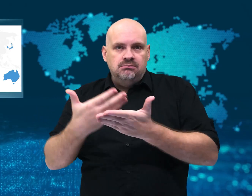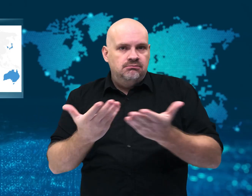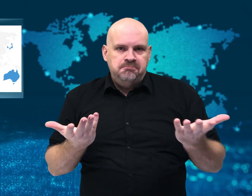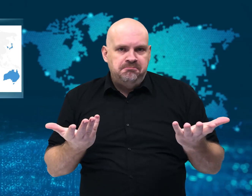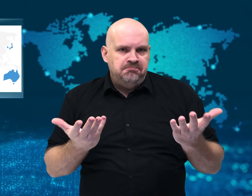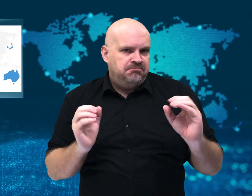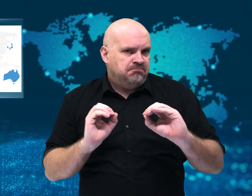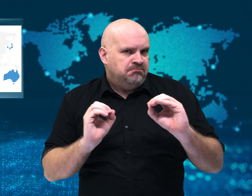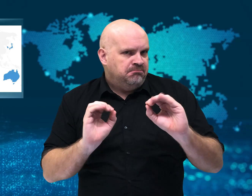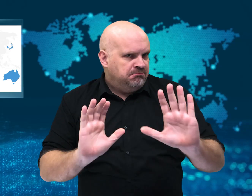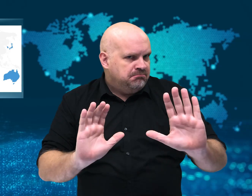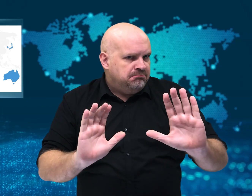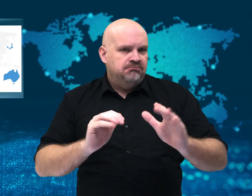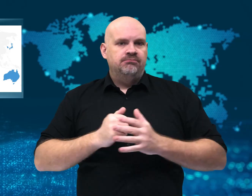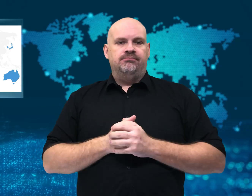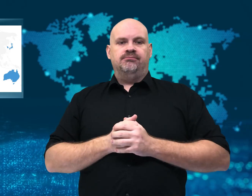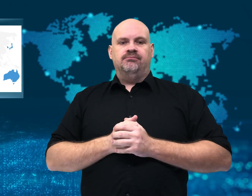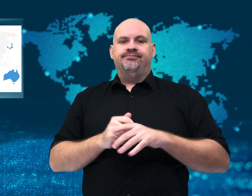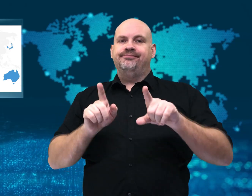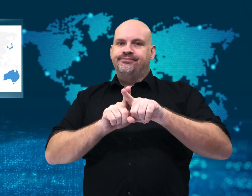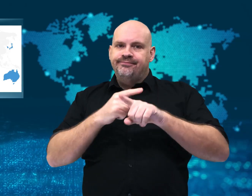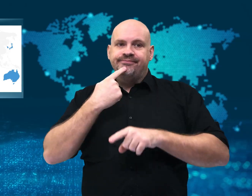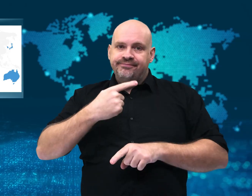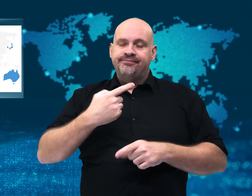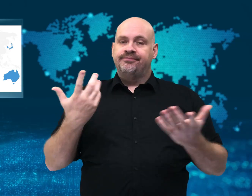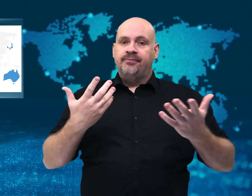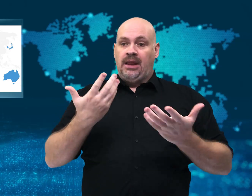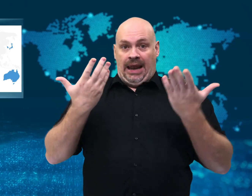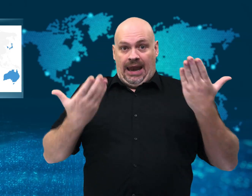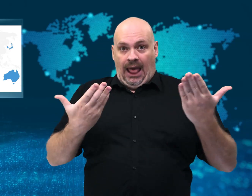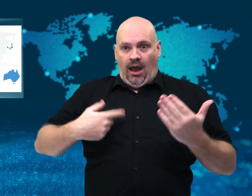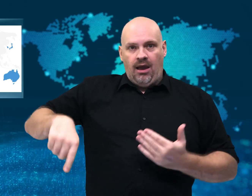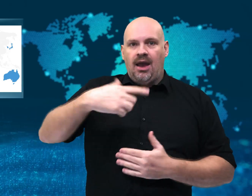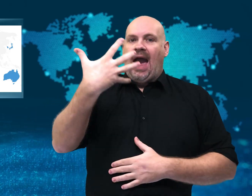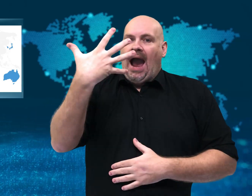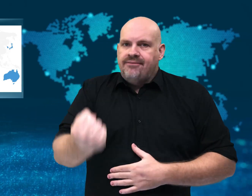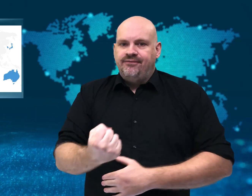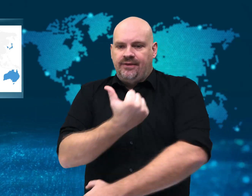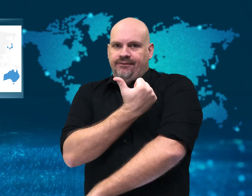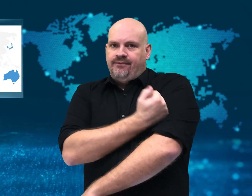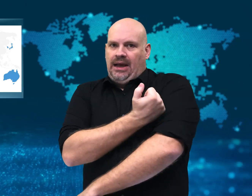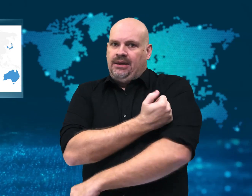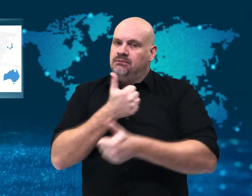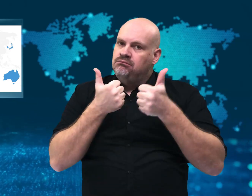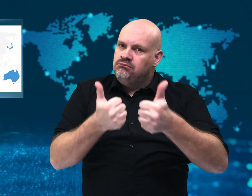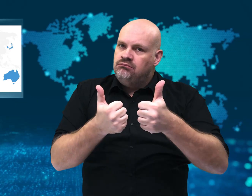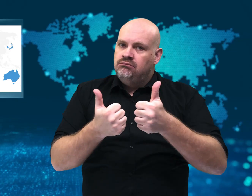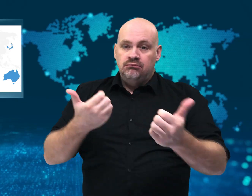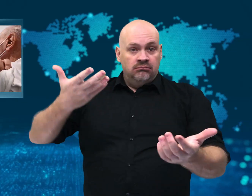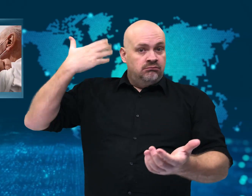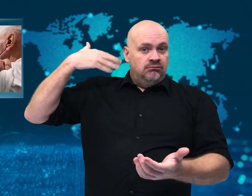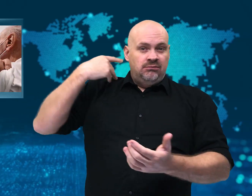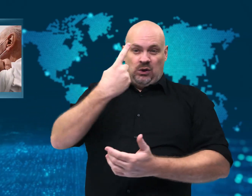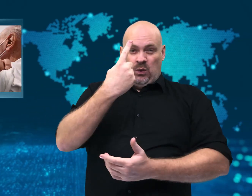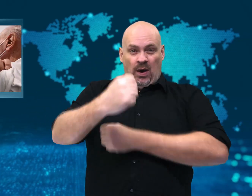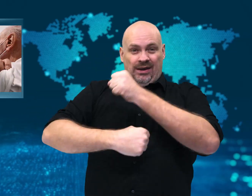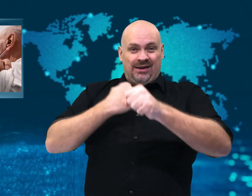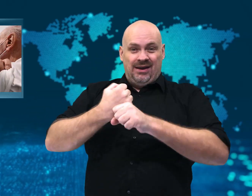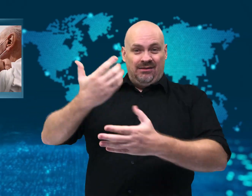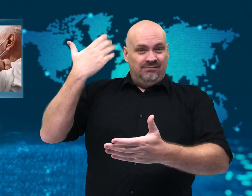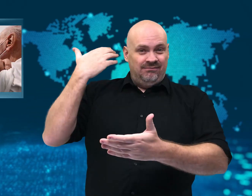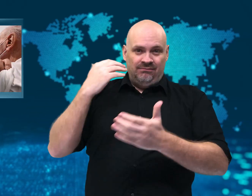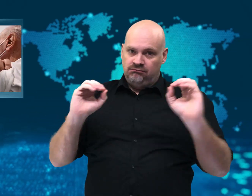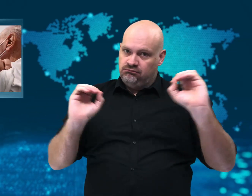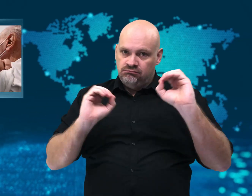He also reminded that there are highly effective COVID-19 vaccines